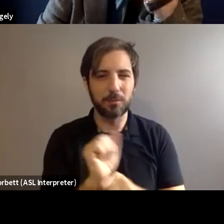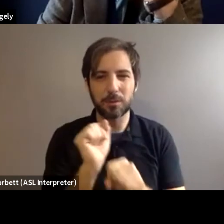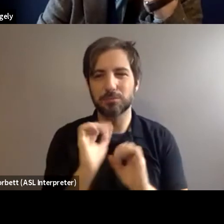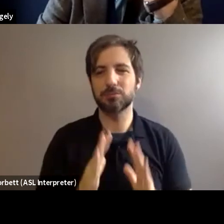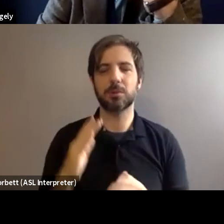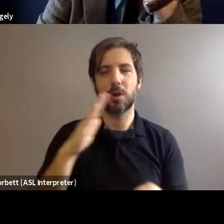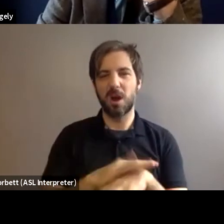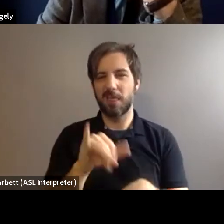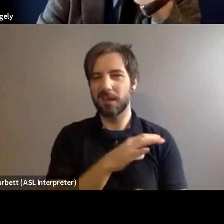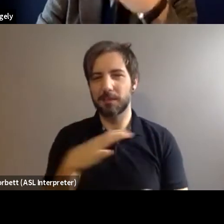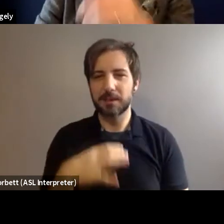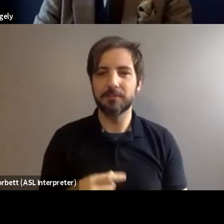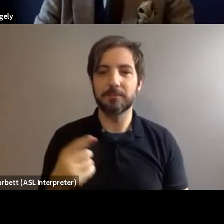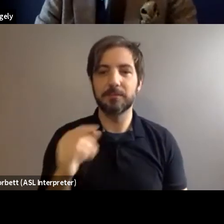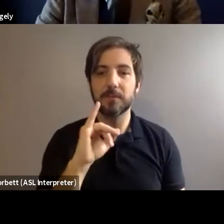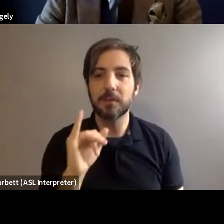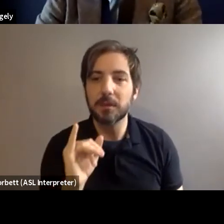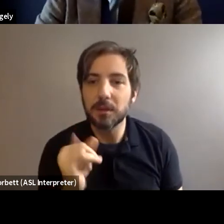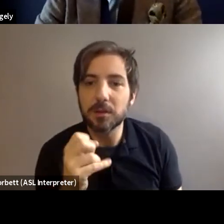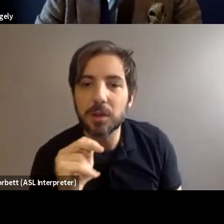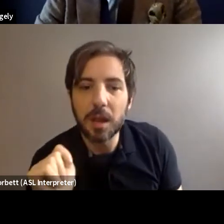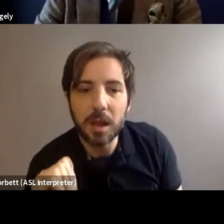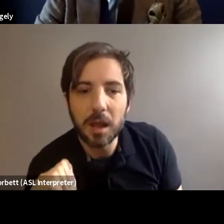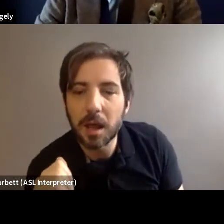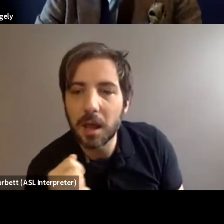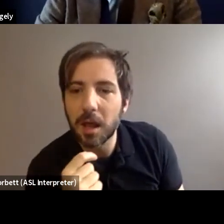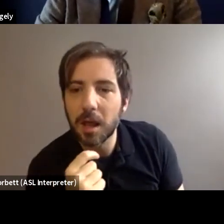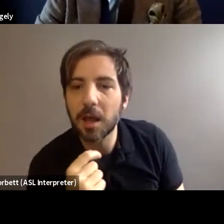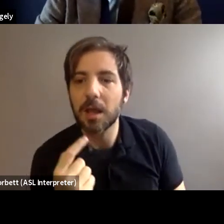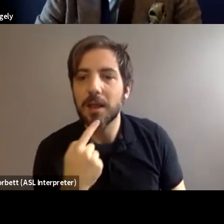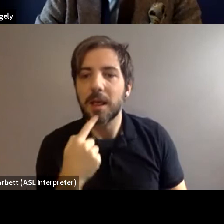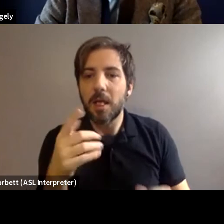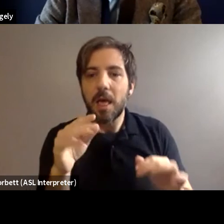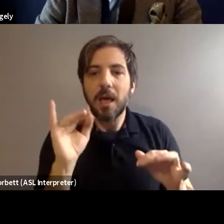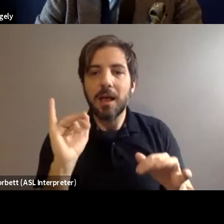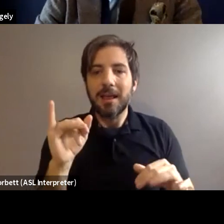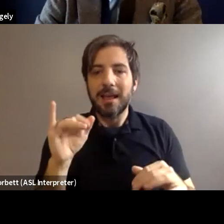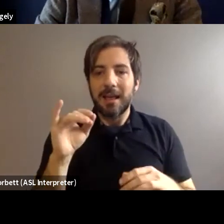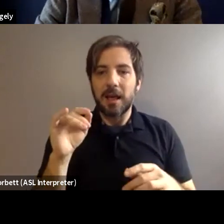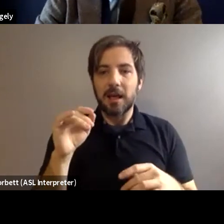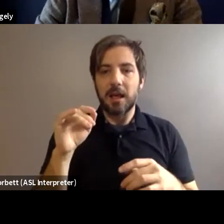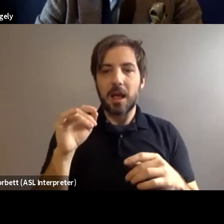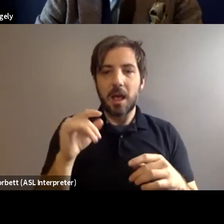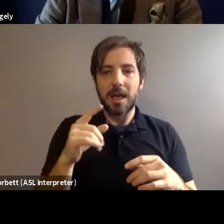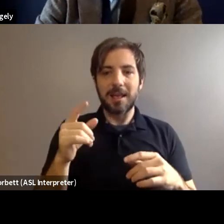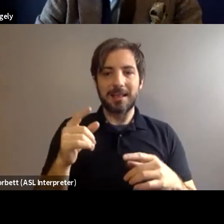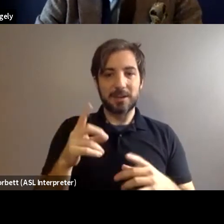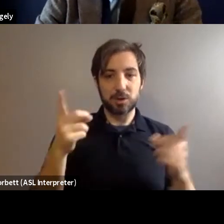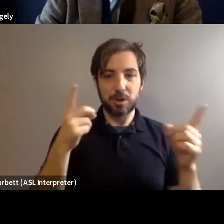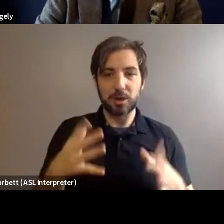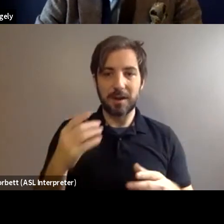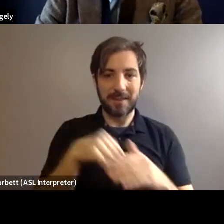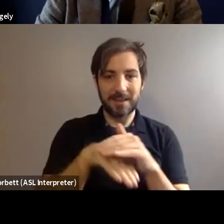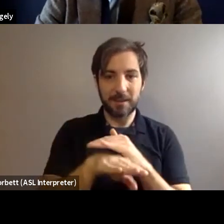who is the excuse me director of accessibility does um work with an advisory board um and